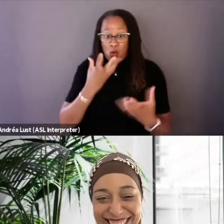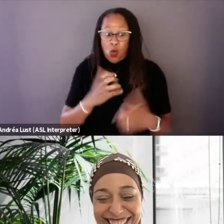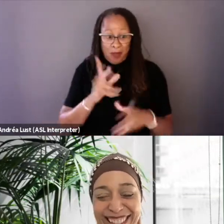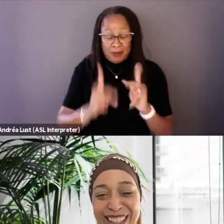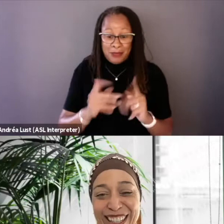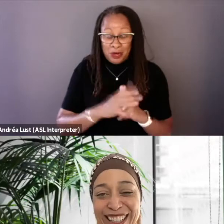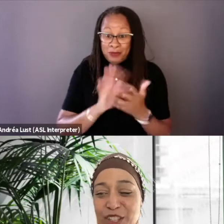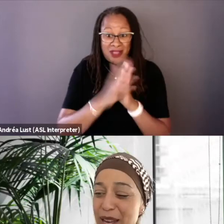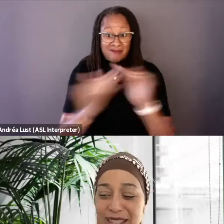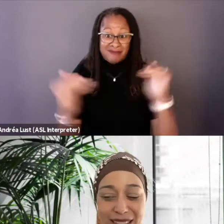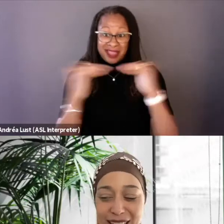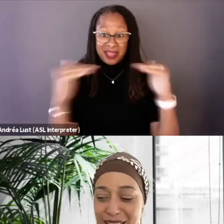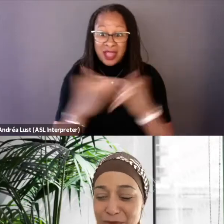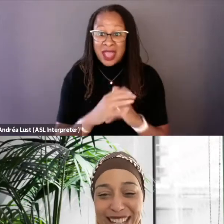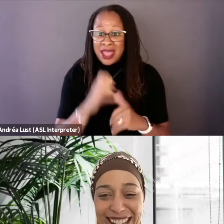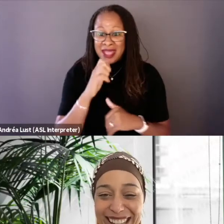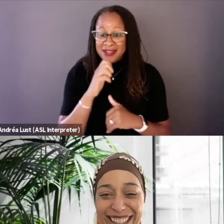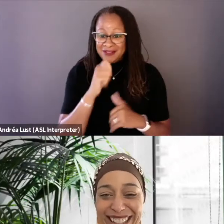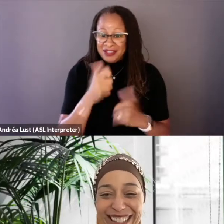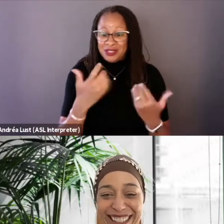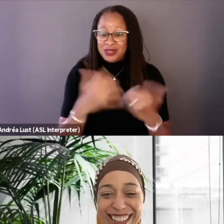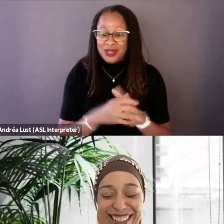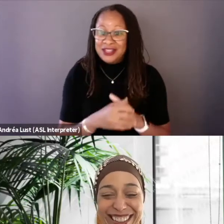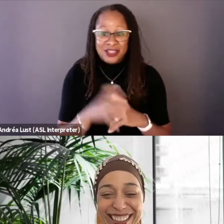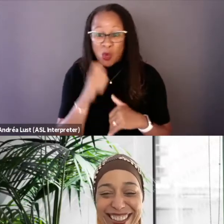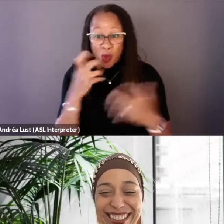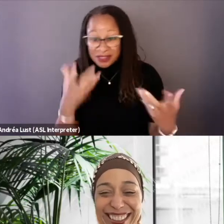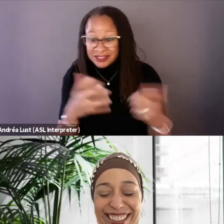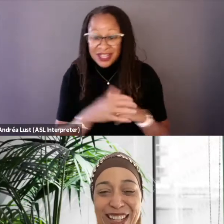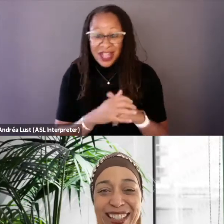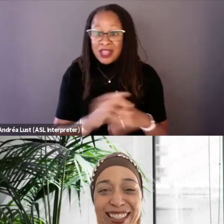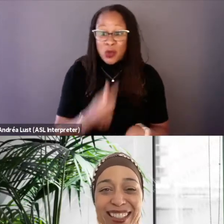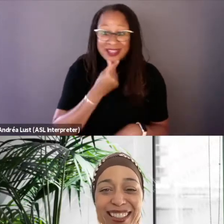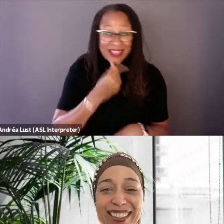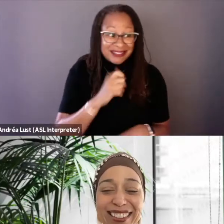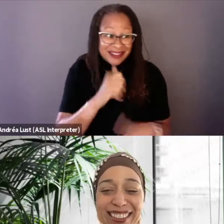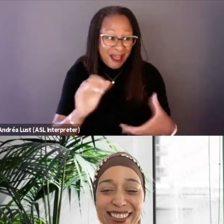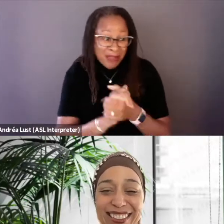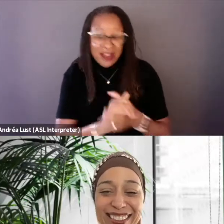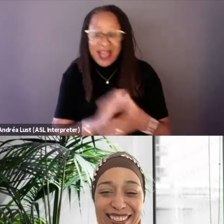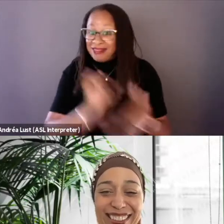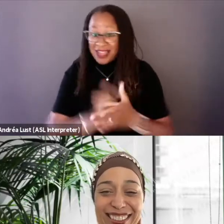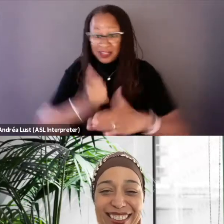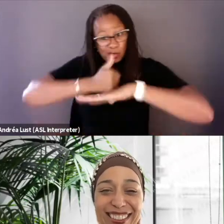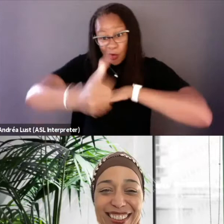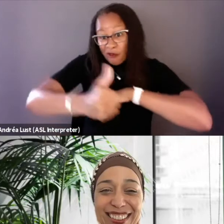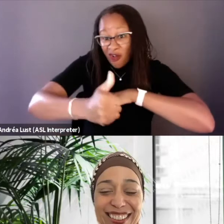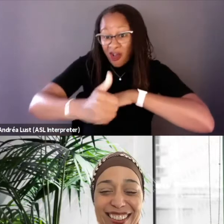if you didn't want Chinese to not be excluded, if you didn't want gays to not get married, that is on you for putting that in the constitution, you know.